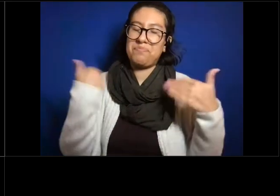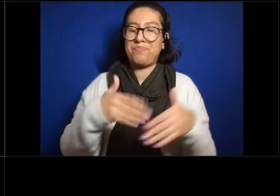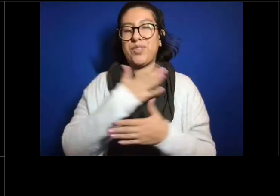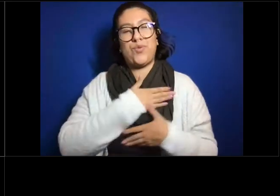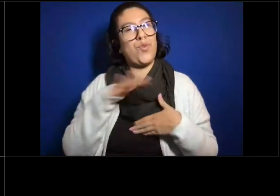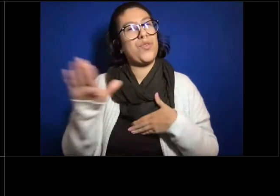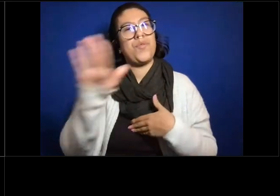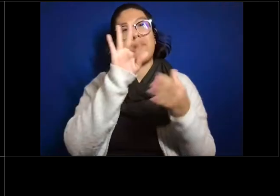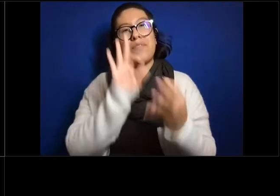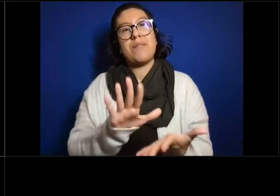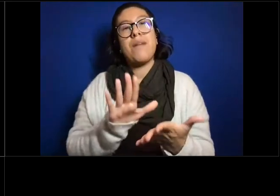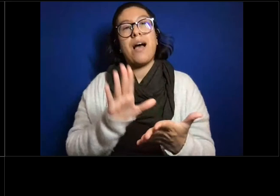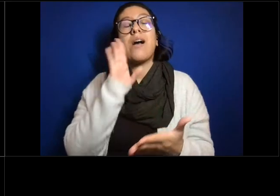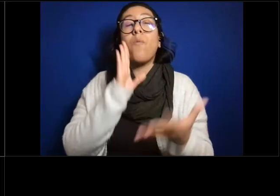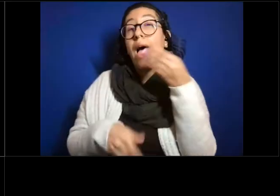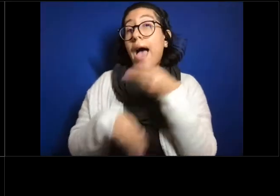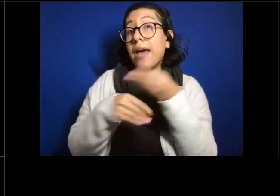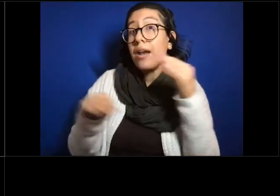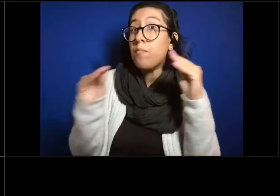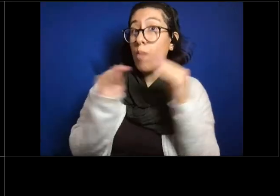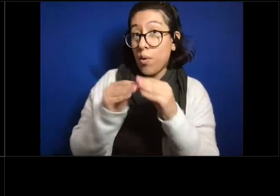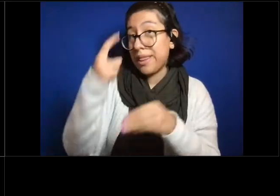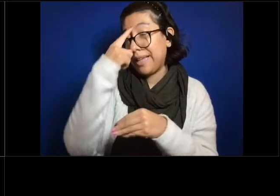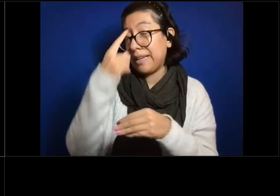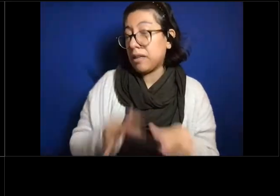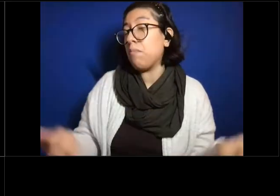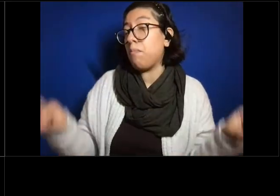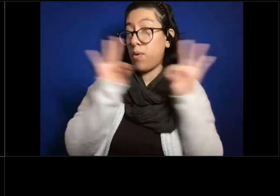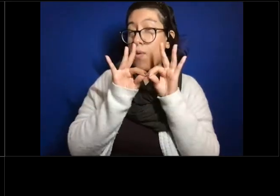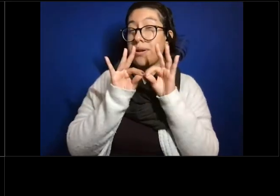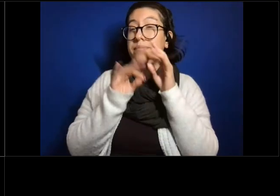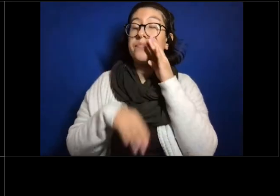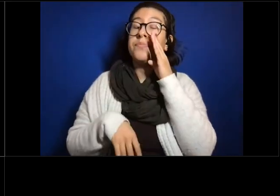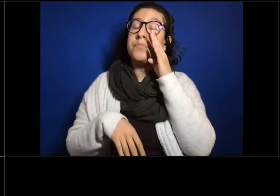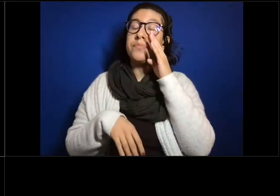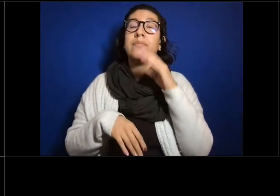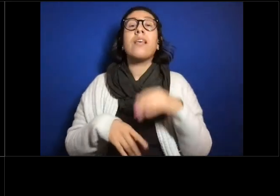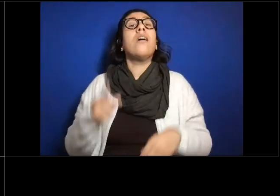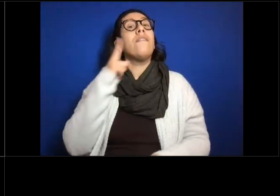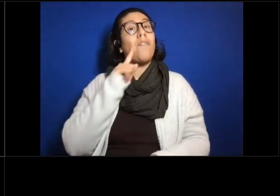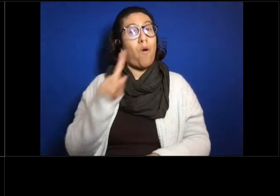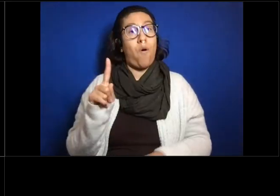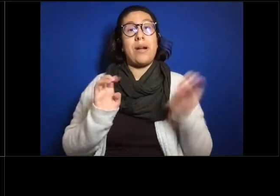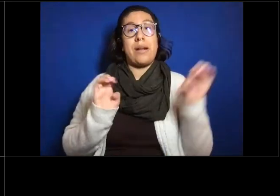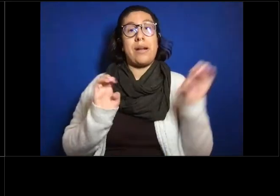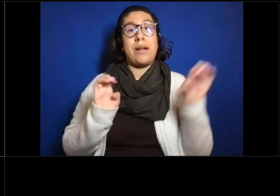I think I'll just add a couple of things that when we talked to the emergency management folks in downtown Honolulu